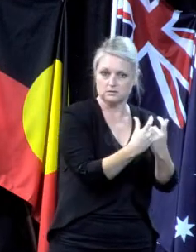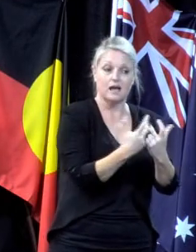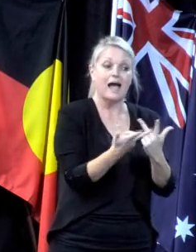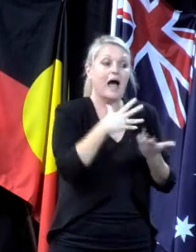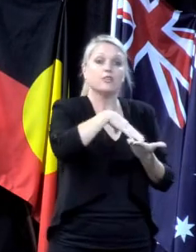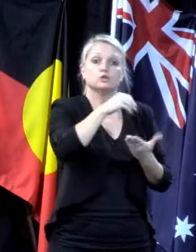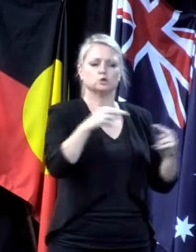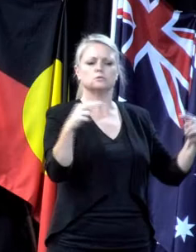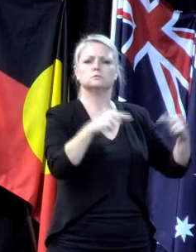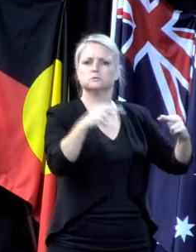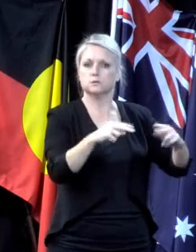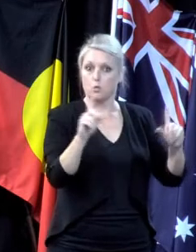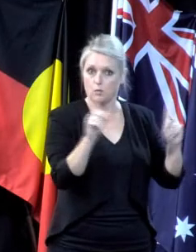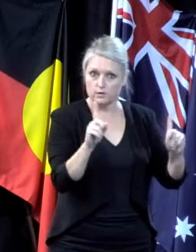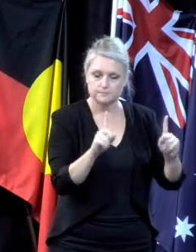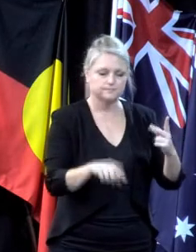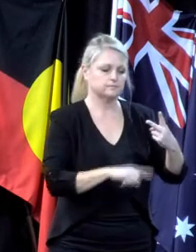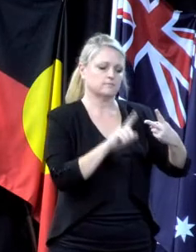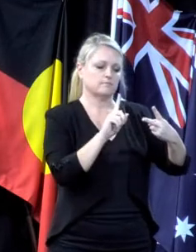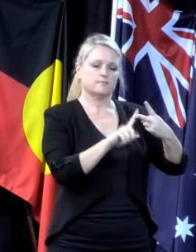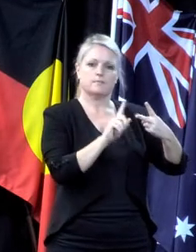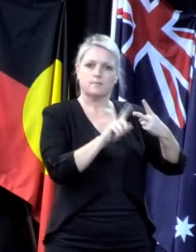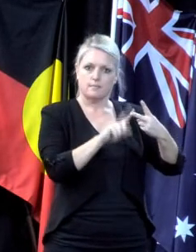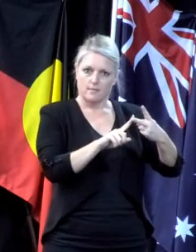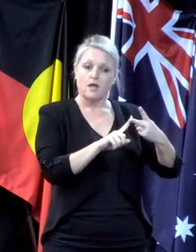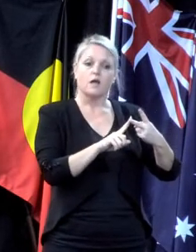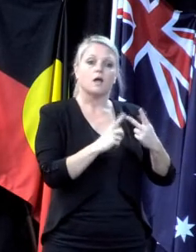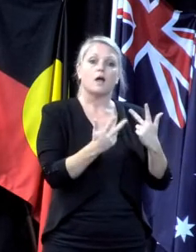a student might have that the teacher aide is, in fact, their teacher.